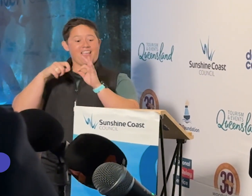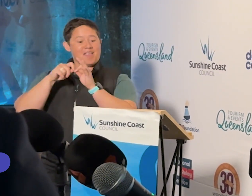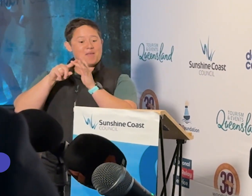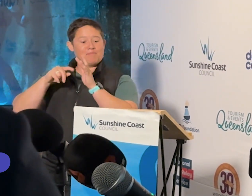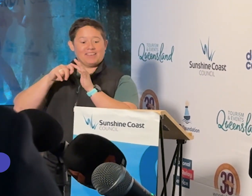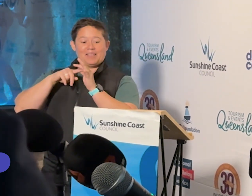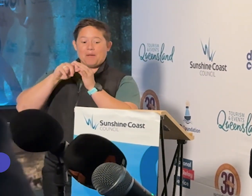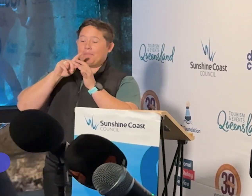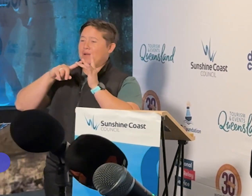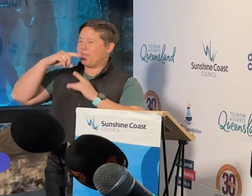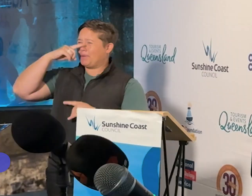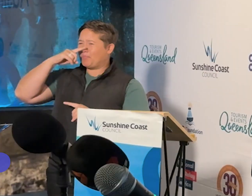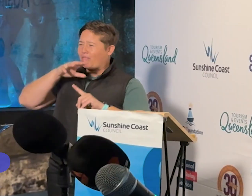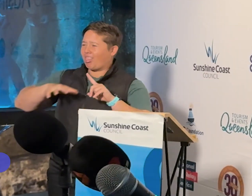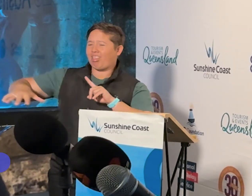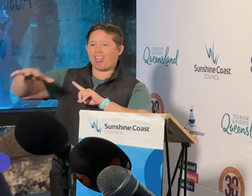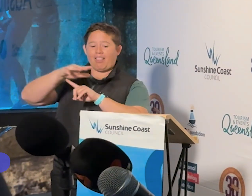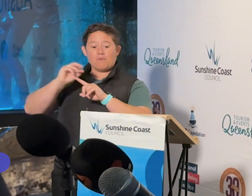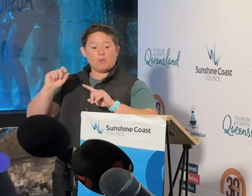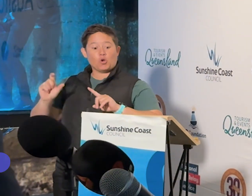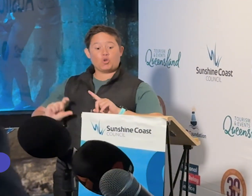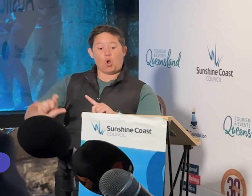The Kabi Kabi and Jinibara peoples.